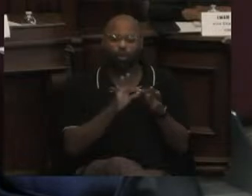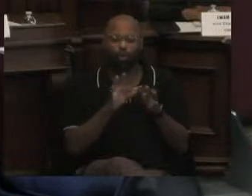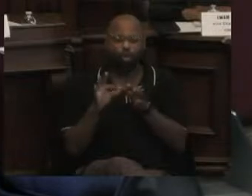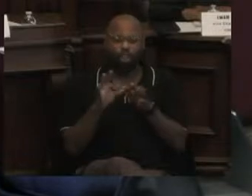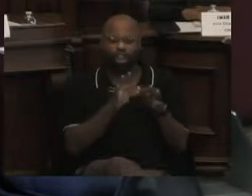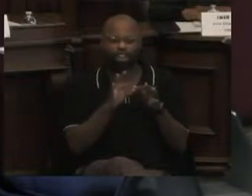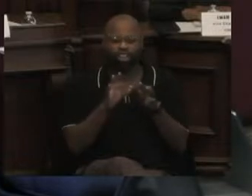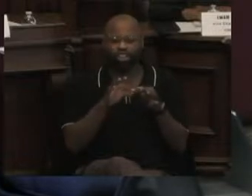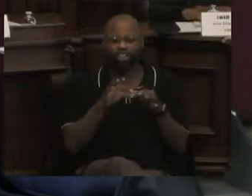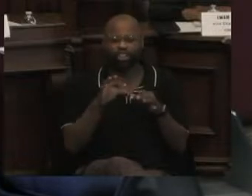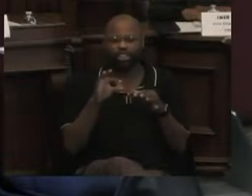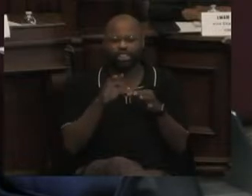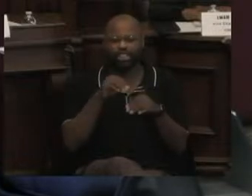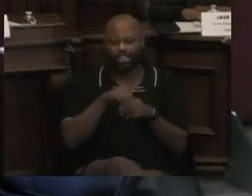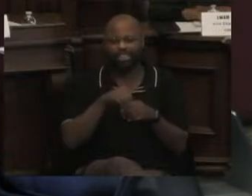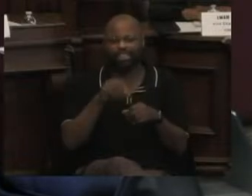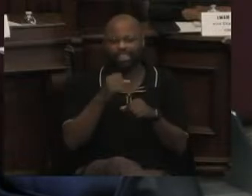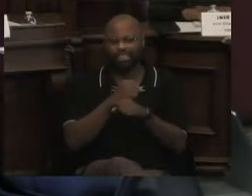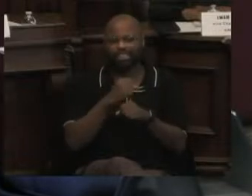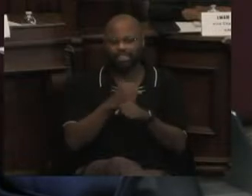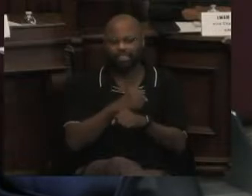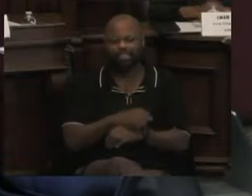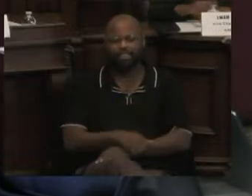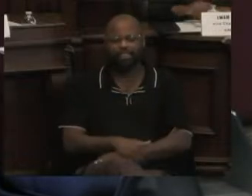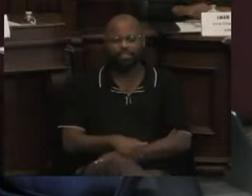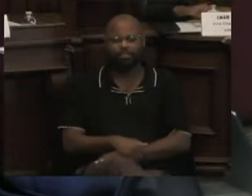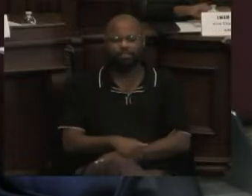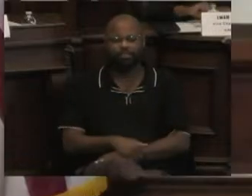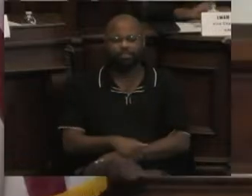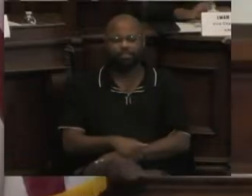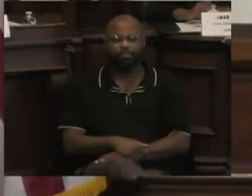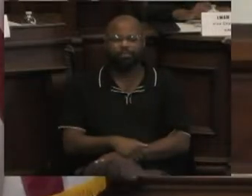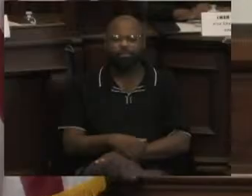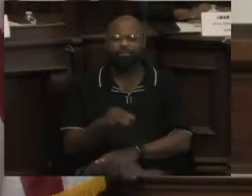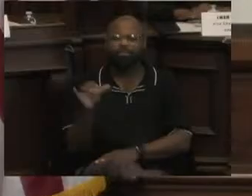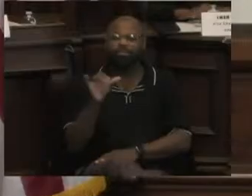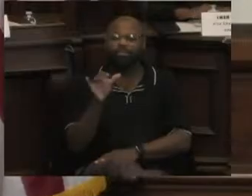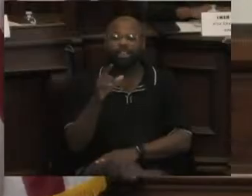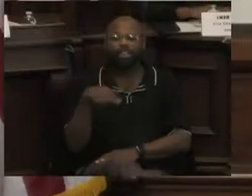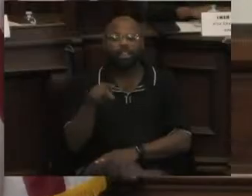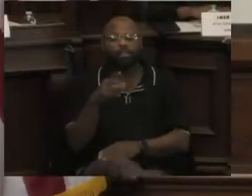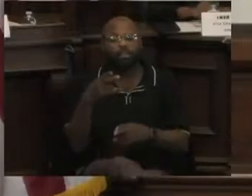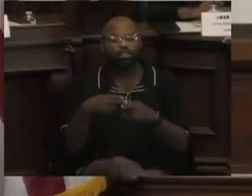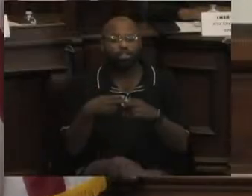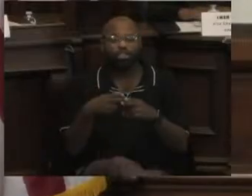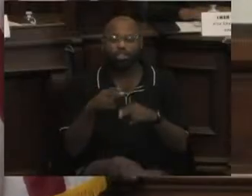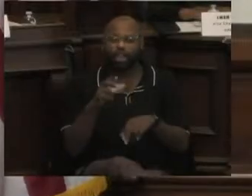have what we would call a low